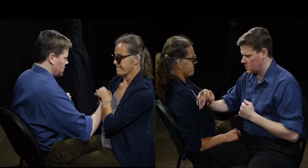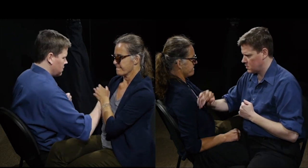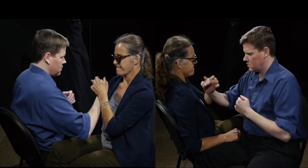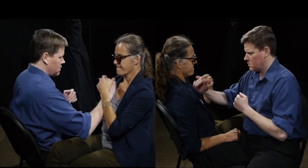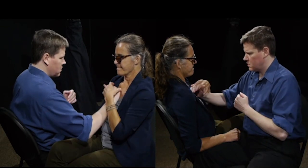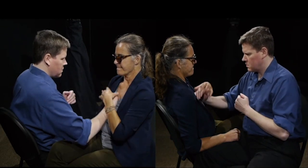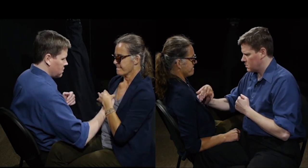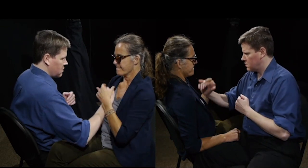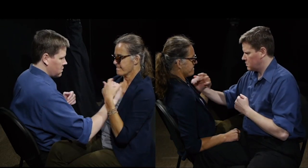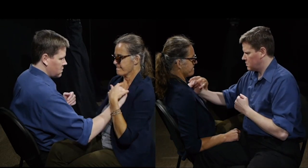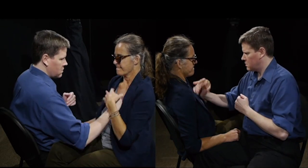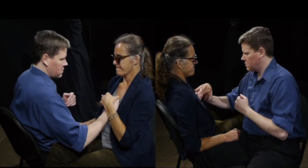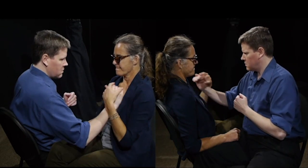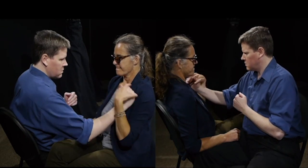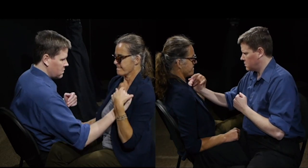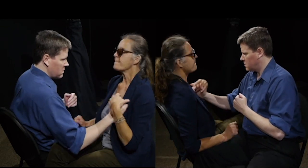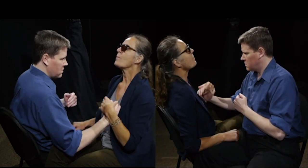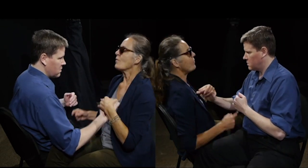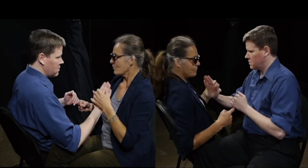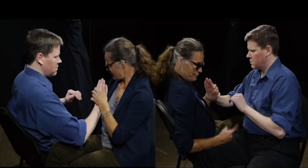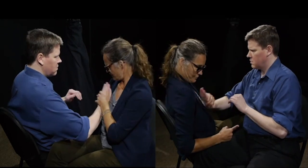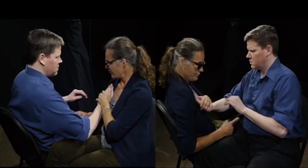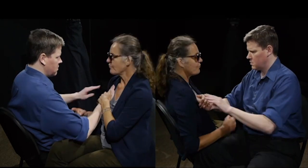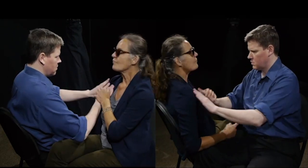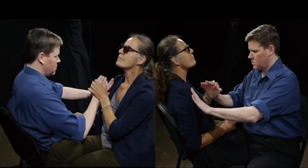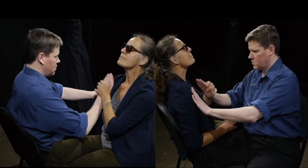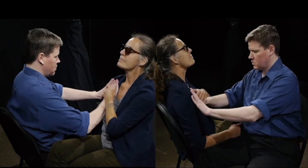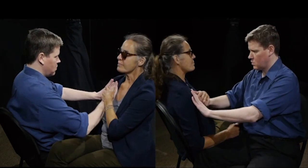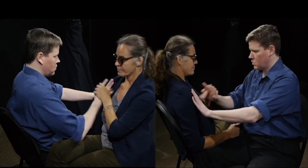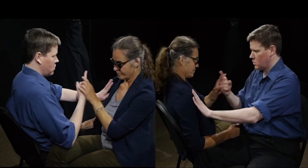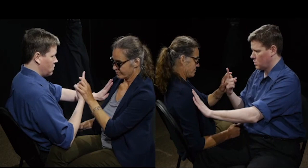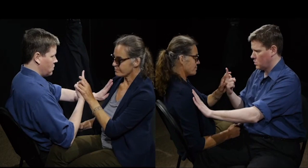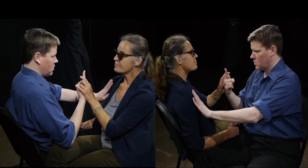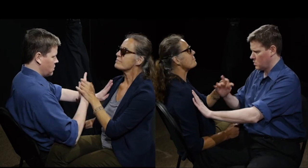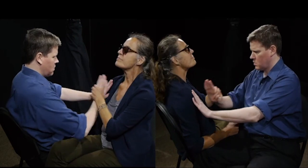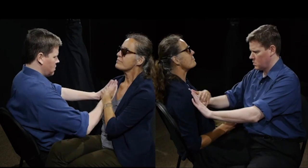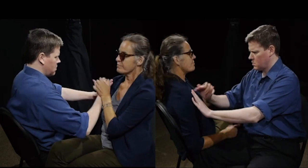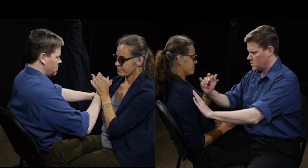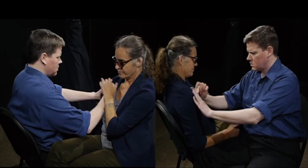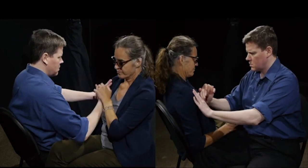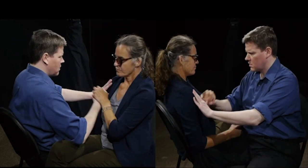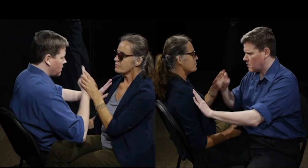and conventionalized linguistic task. Hand One can produce core vocabulary